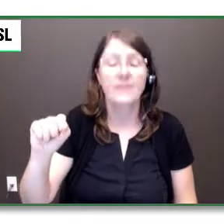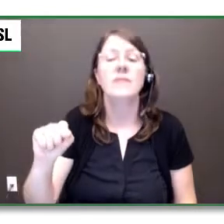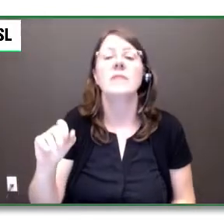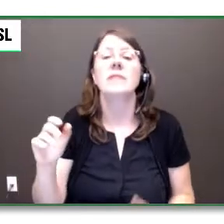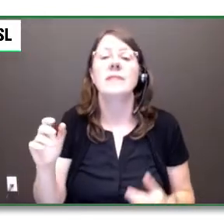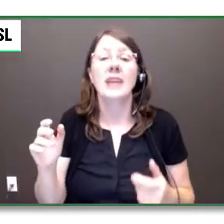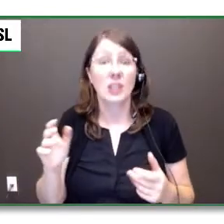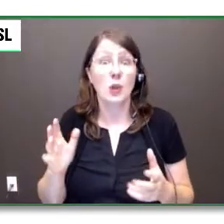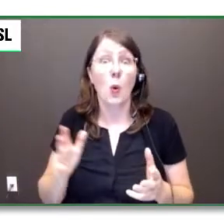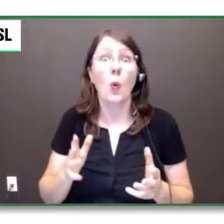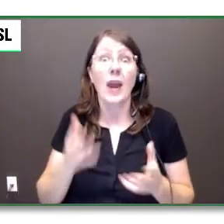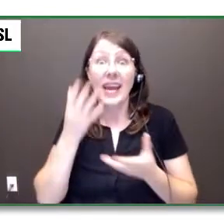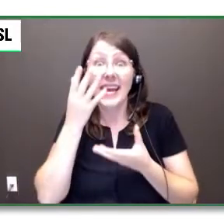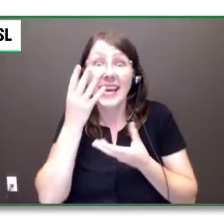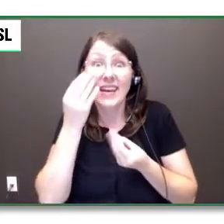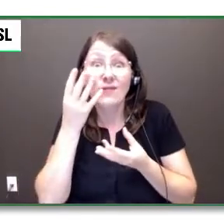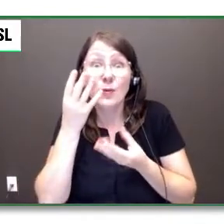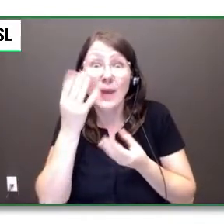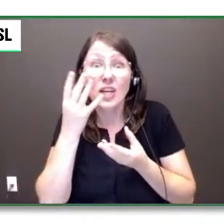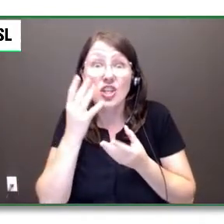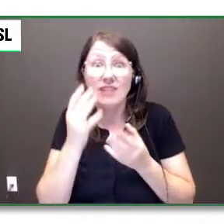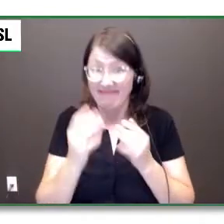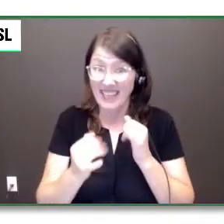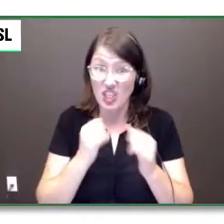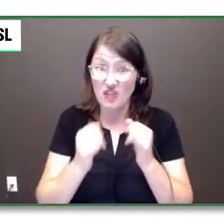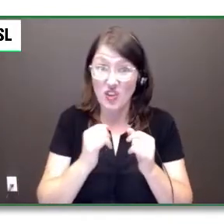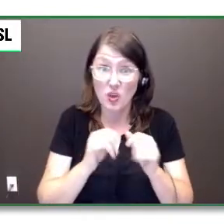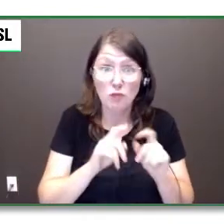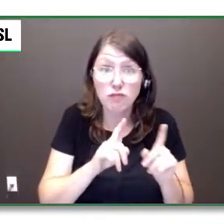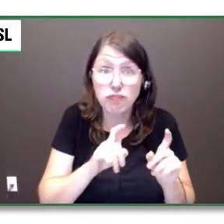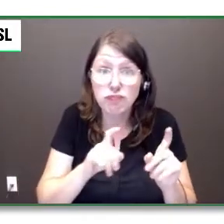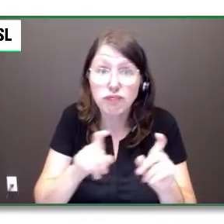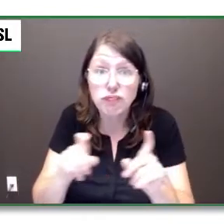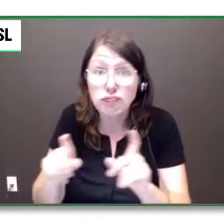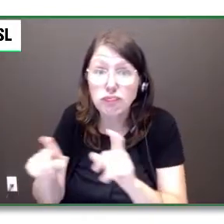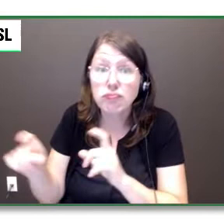them into a GIS, a geographic information system and we're starting to be able to